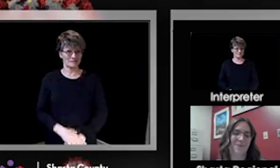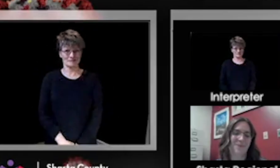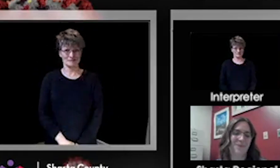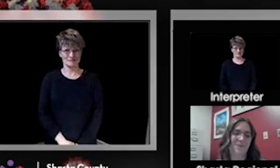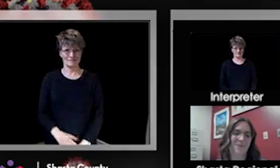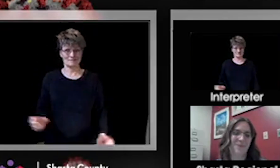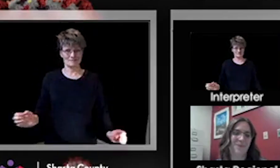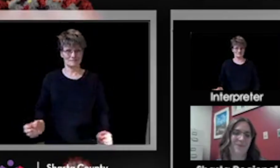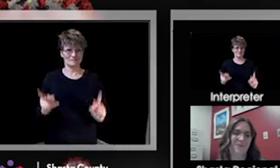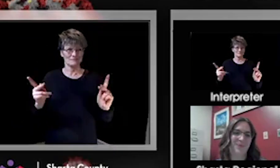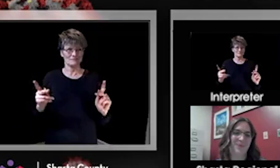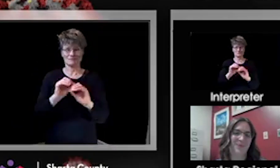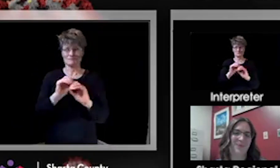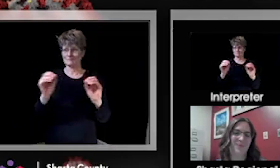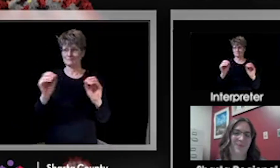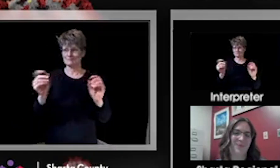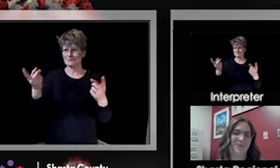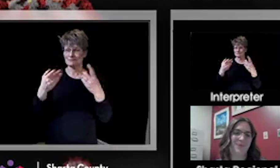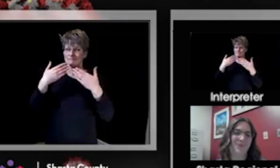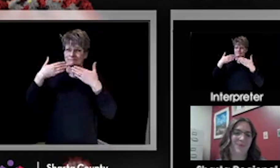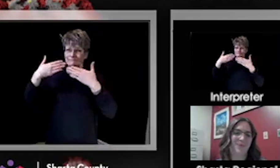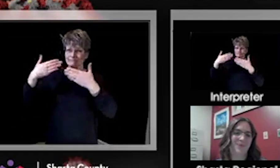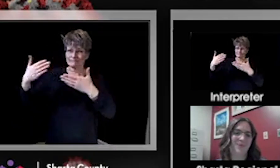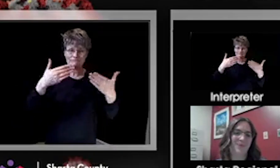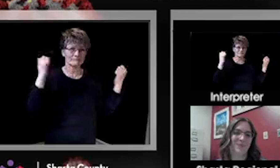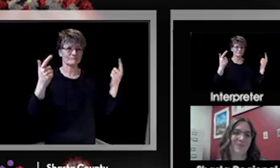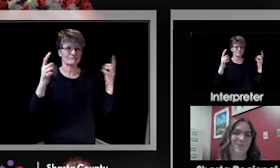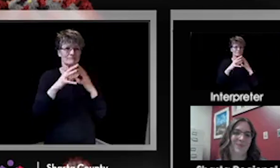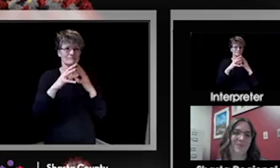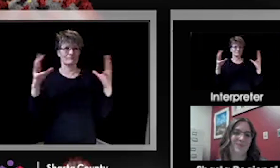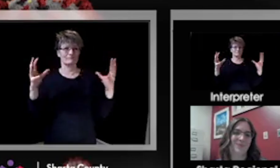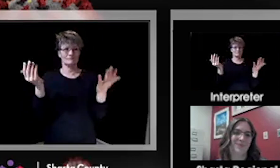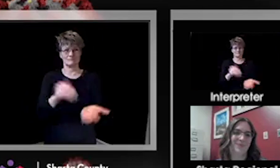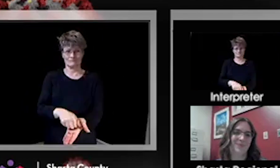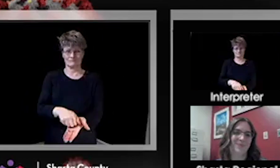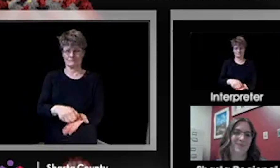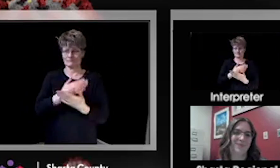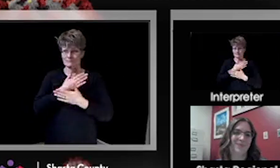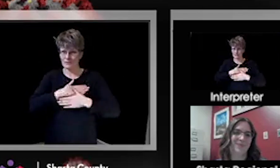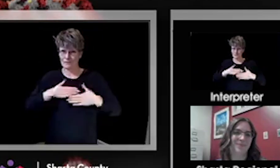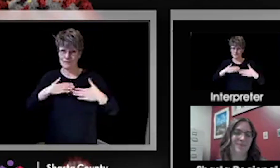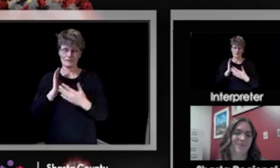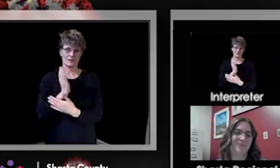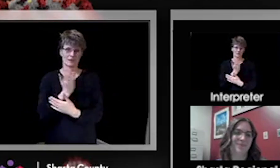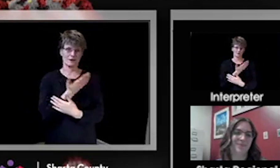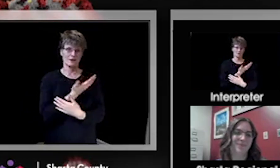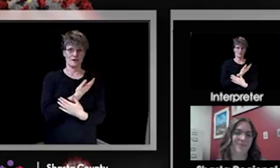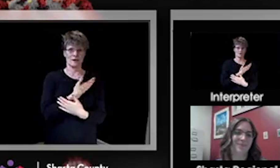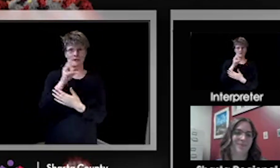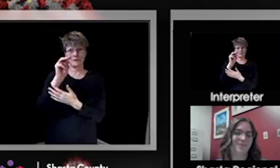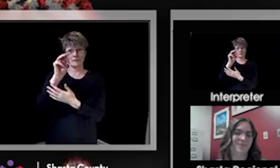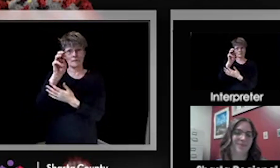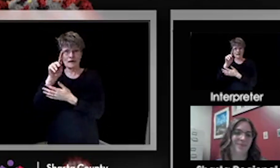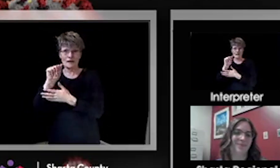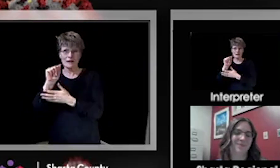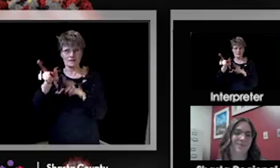none, thank you all very much again. We appreciate our folks in the media to keep the public